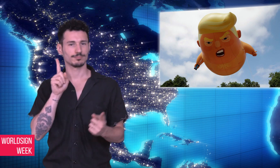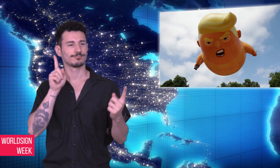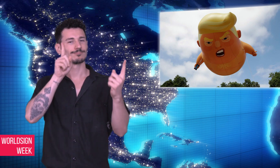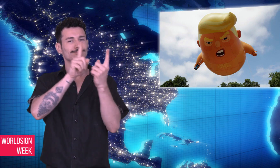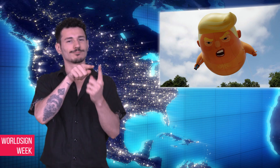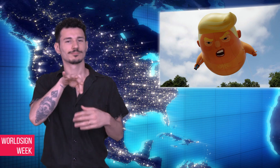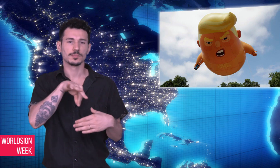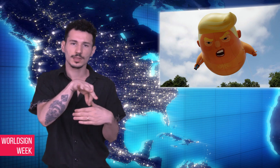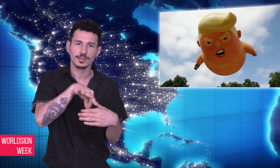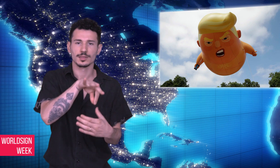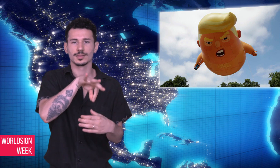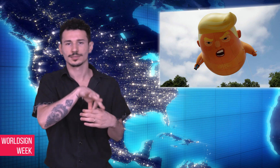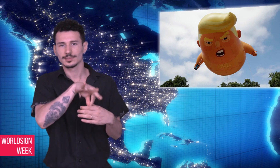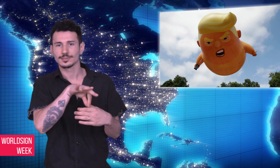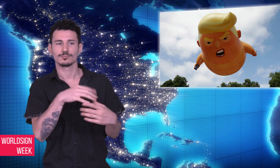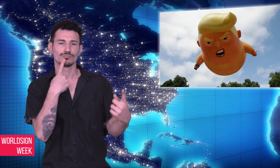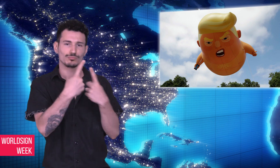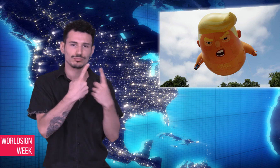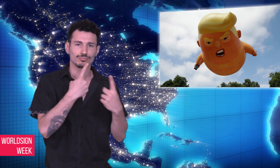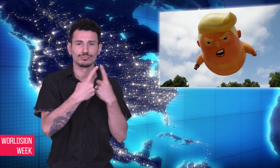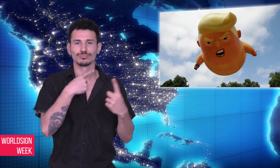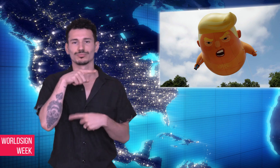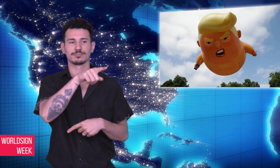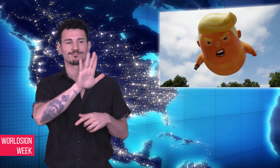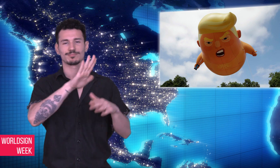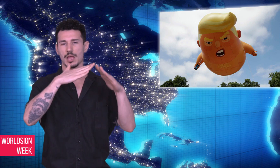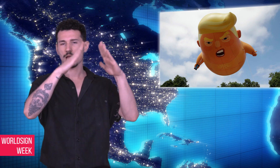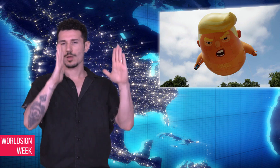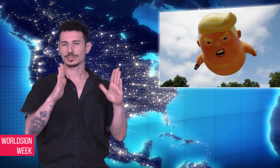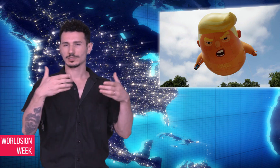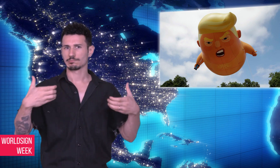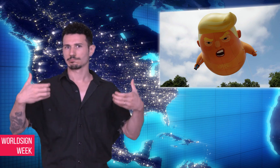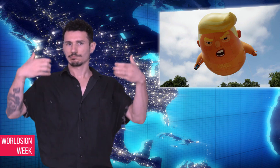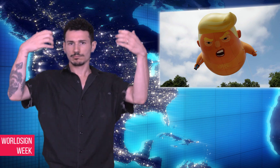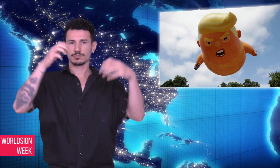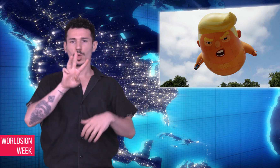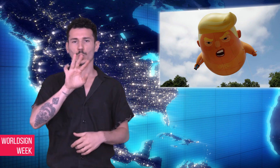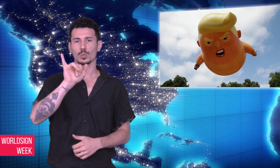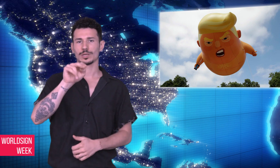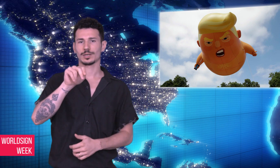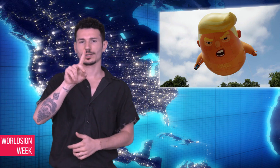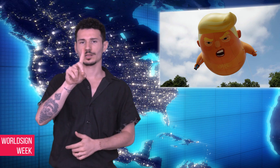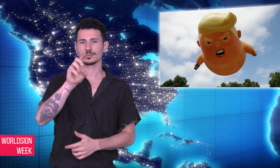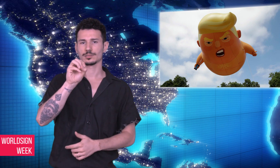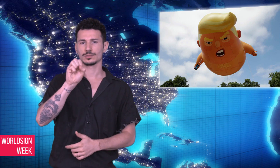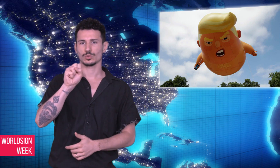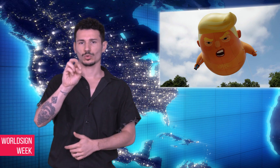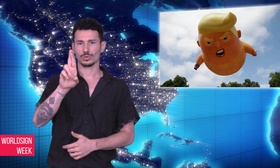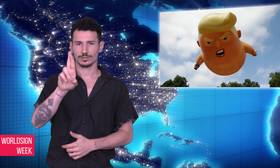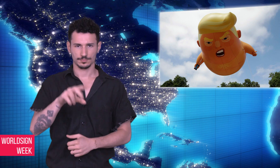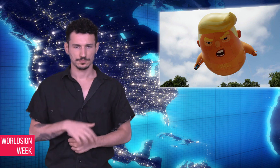at the Windsor Castle. The media observed his lack of etiquette